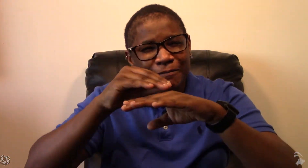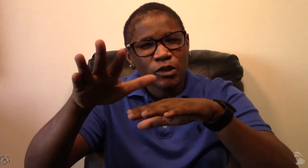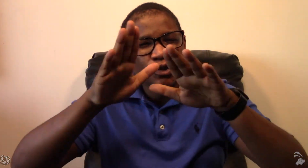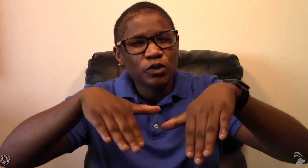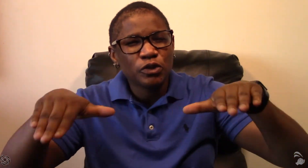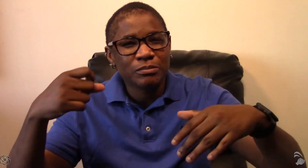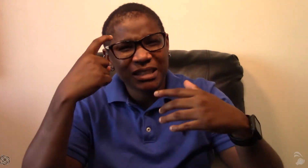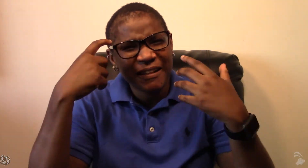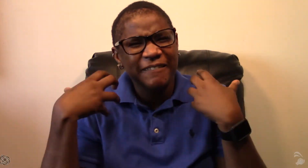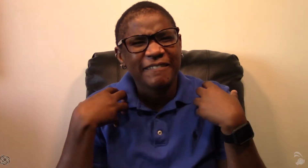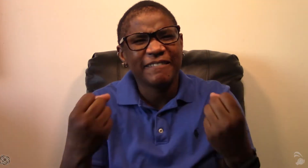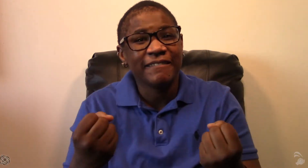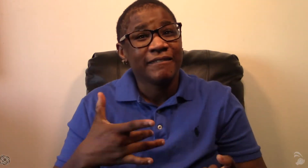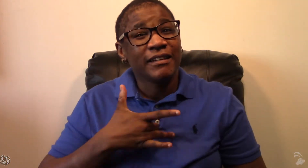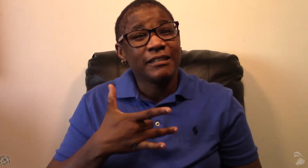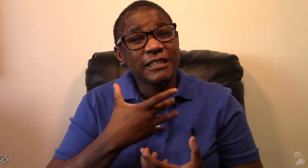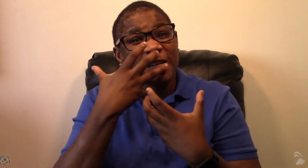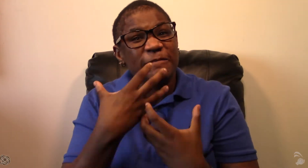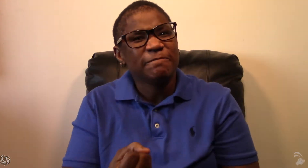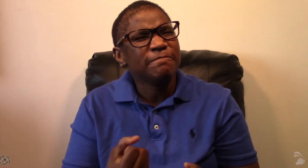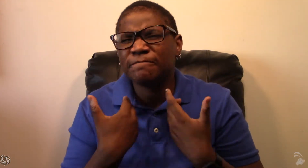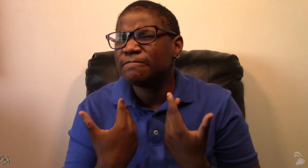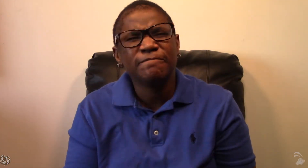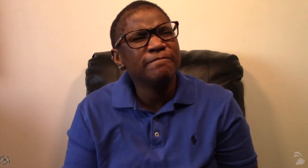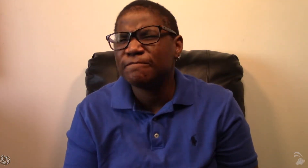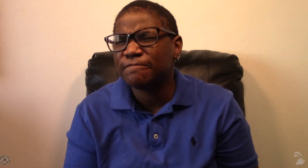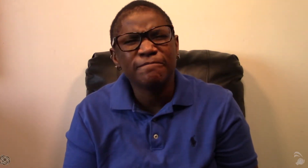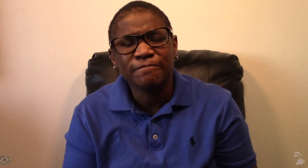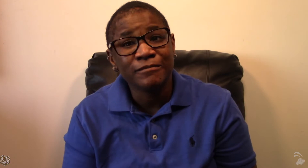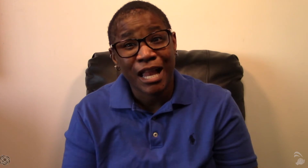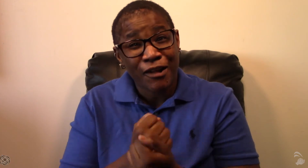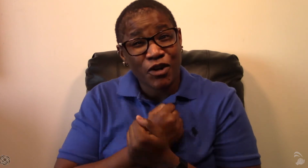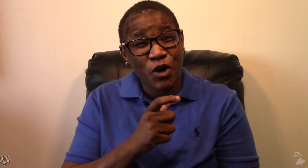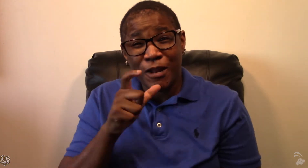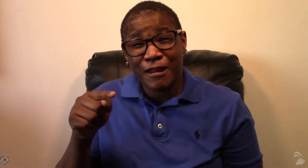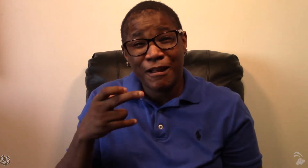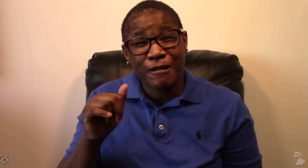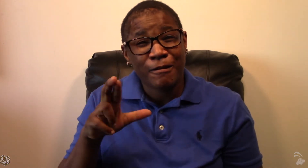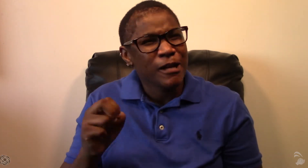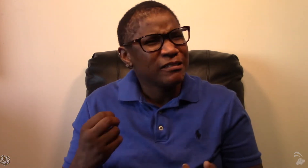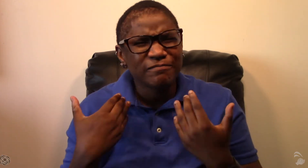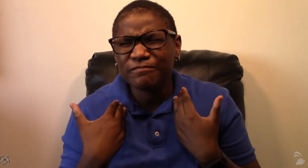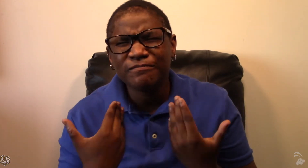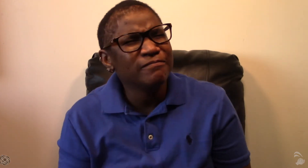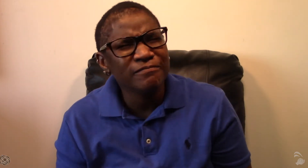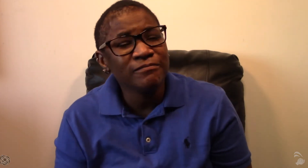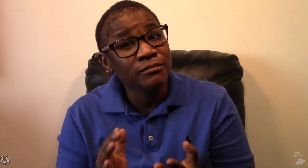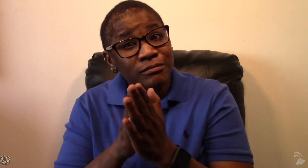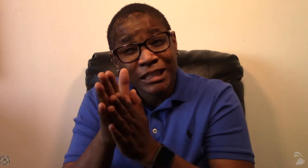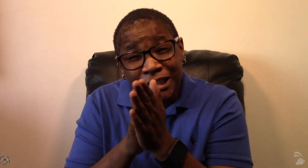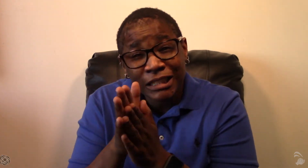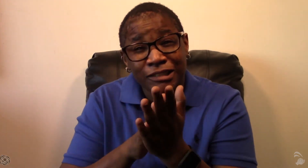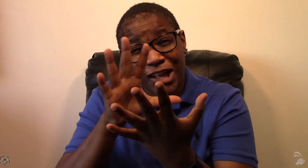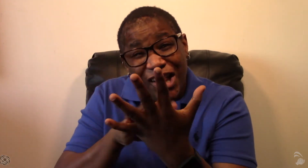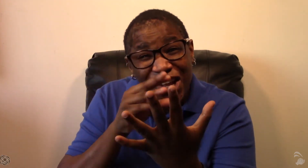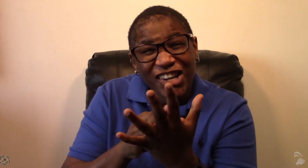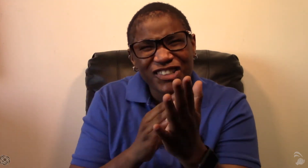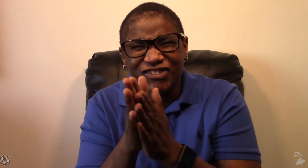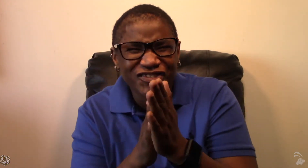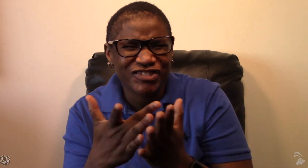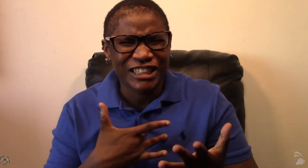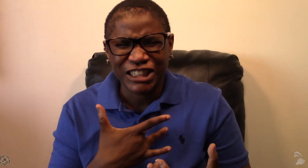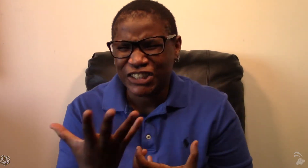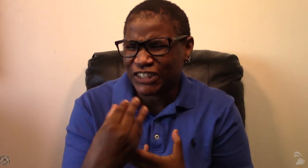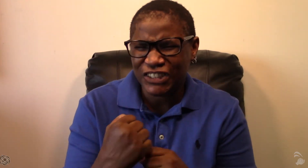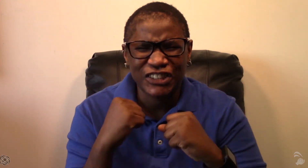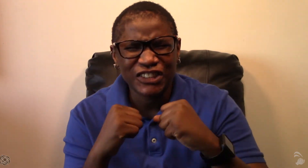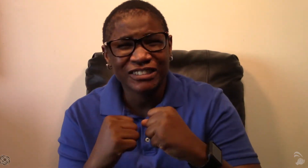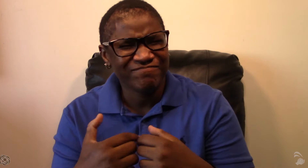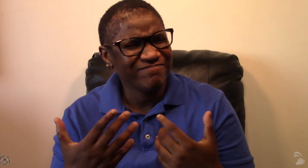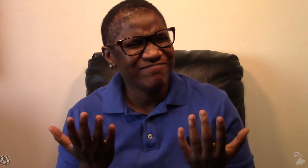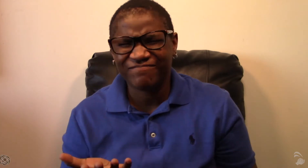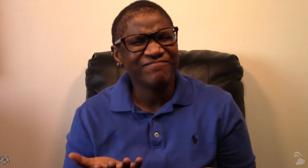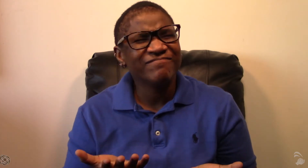impacts the mental health, confidence, identity, and motivation of children of color.